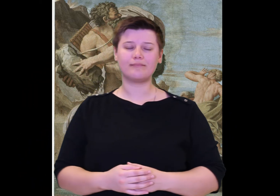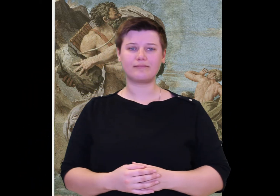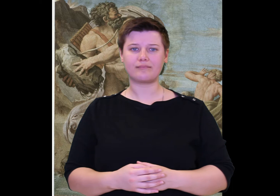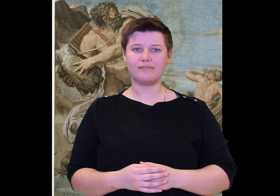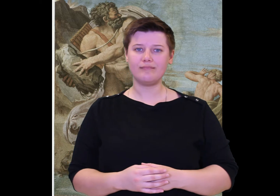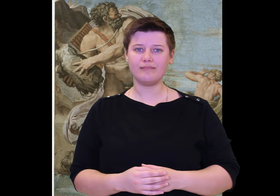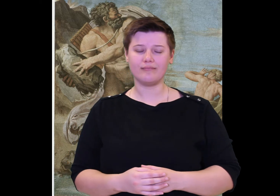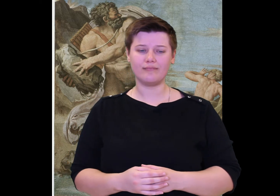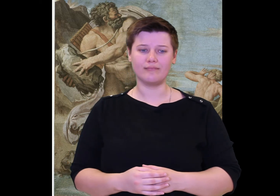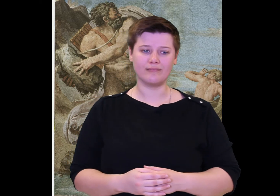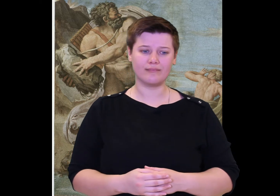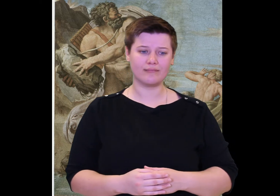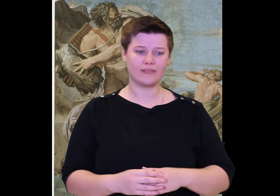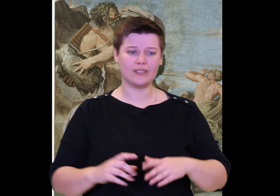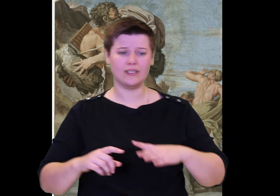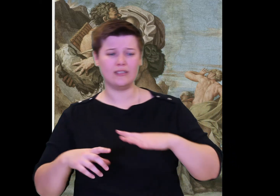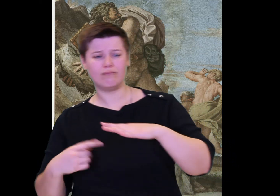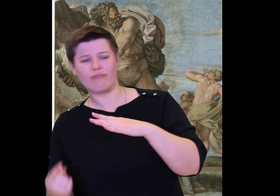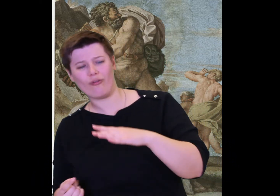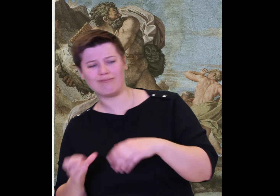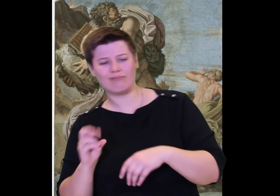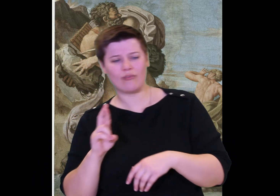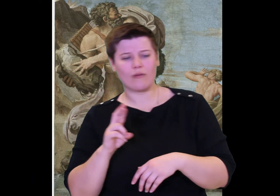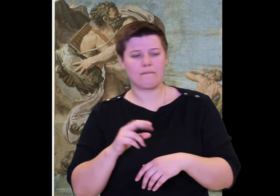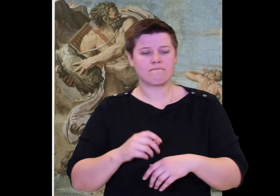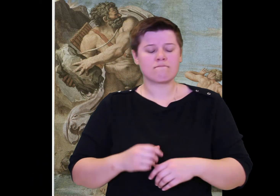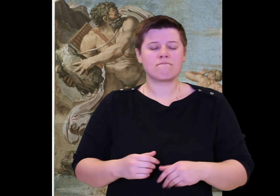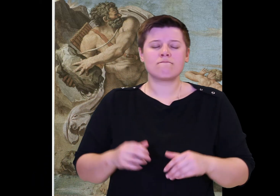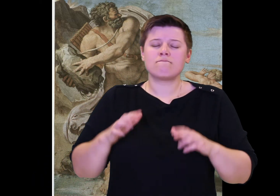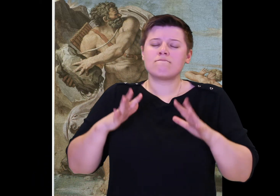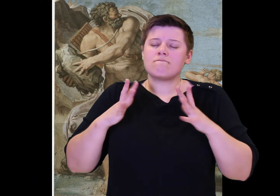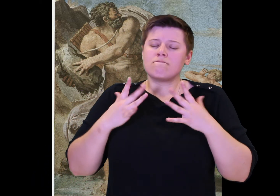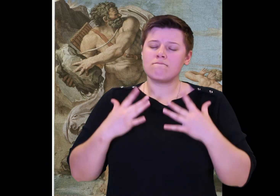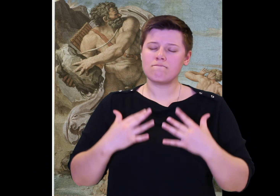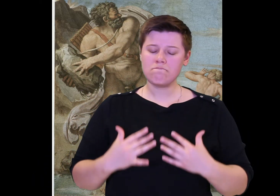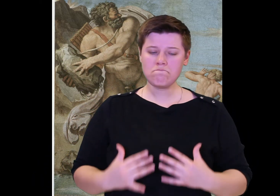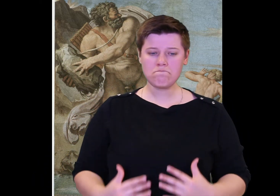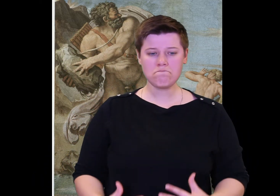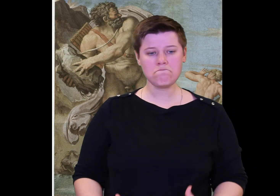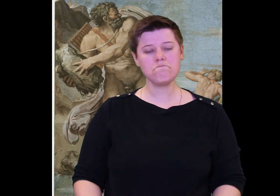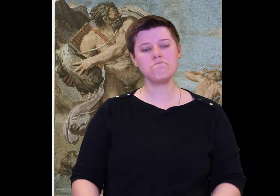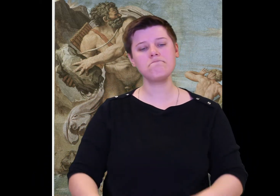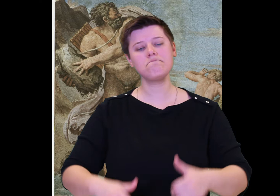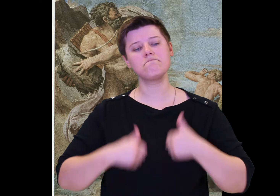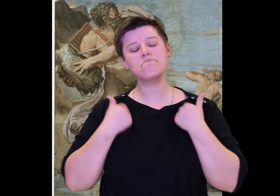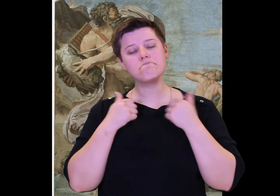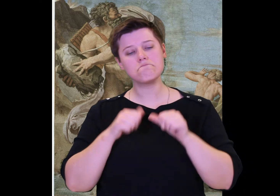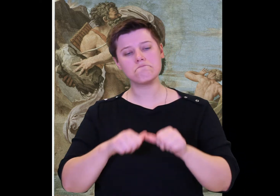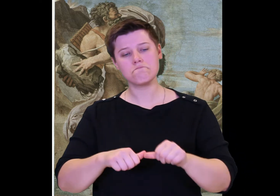They screamed and I woke up, and wondered if I should simply jump off the ship and drown,